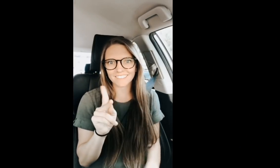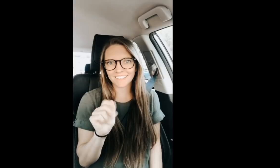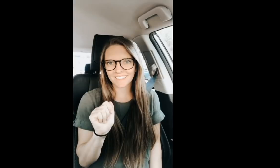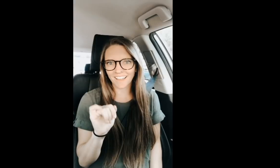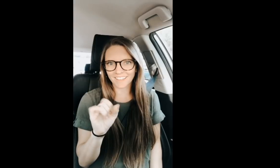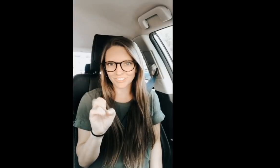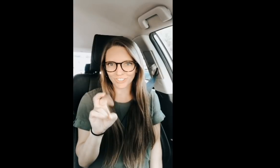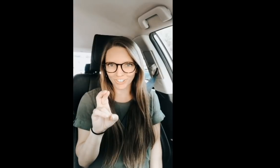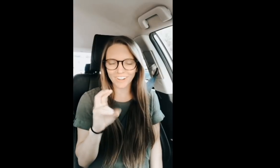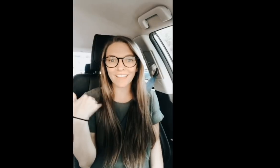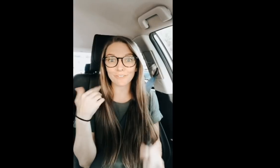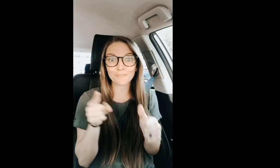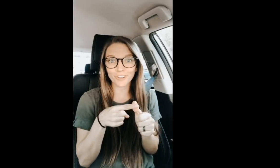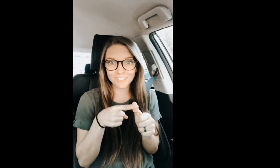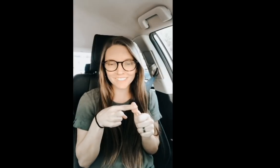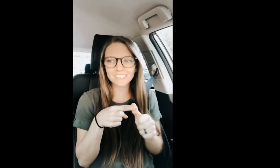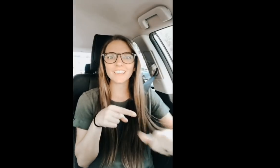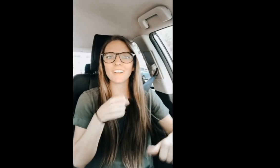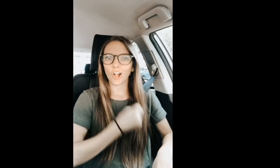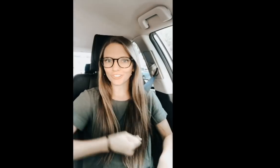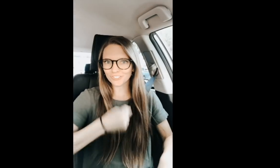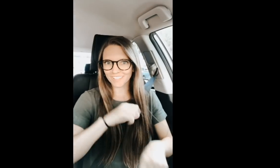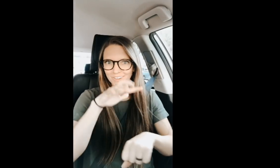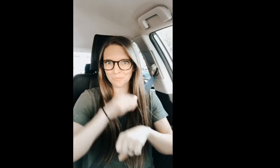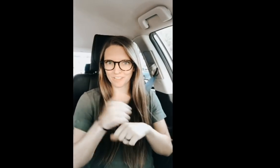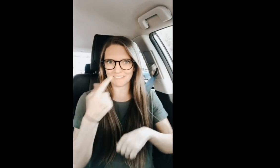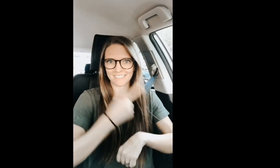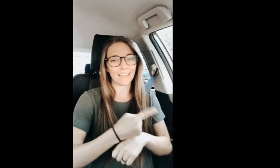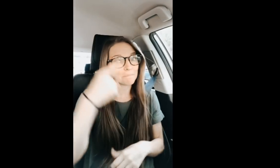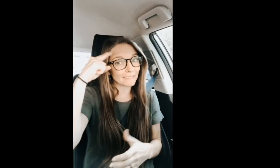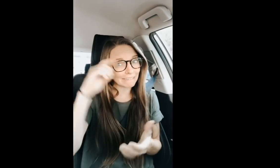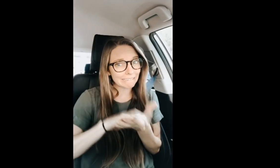So I just arrived at Kaiser. We are having out first ultrasound appointment today.